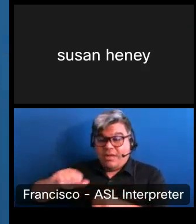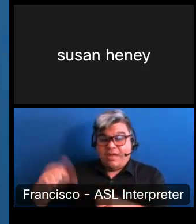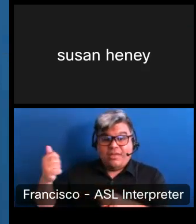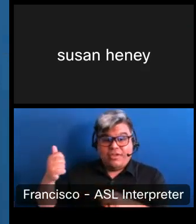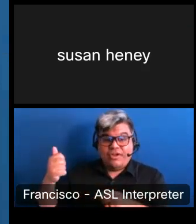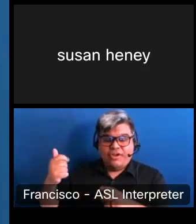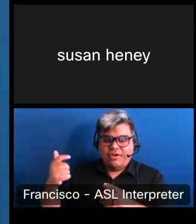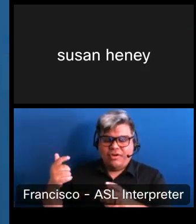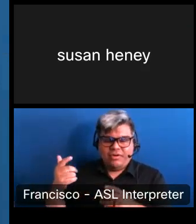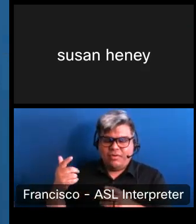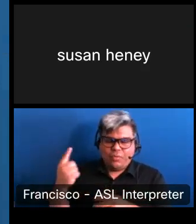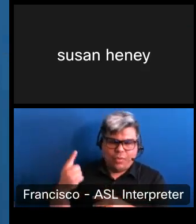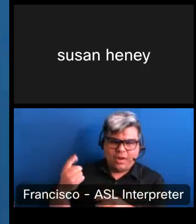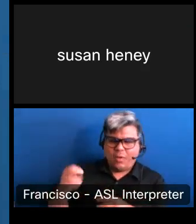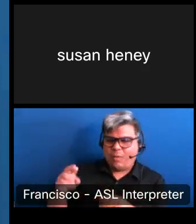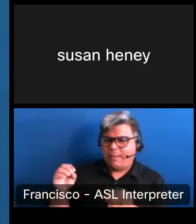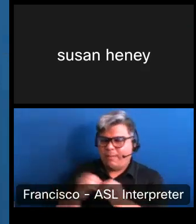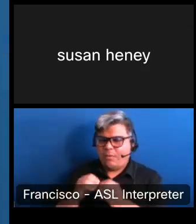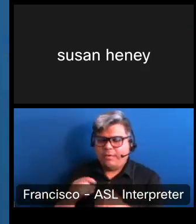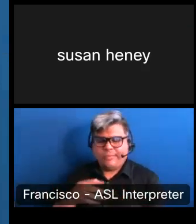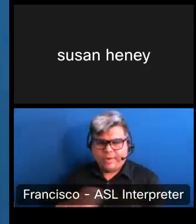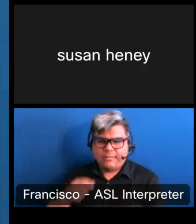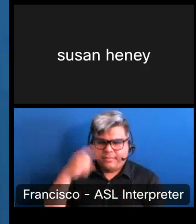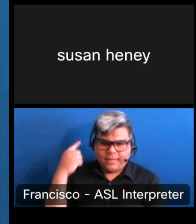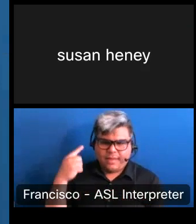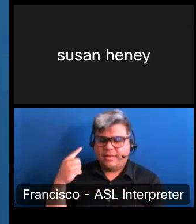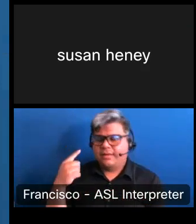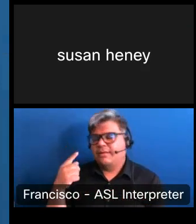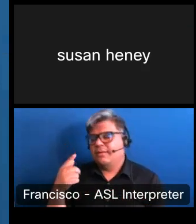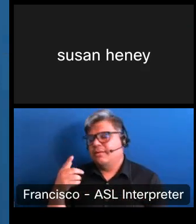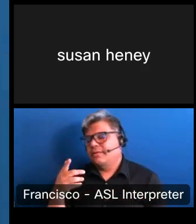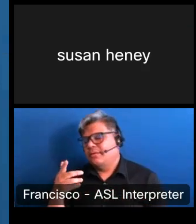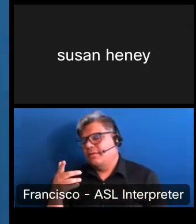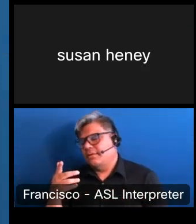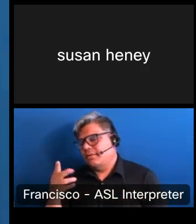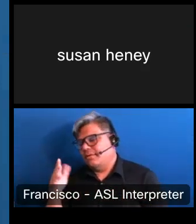race groups, such as White, Black or African American, American Indian and Alaska Native,